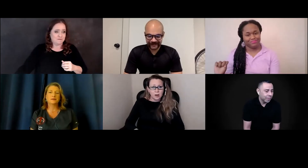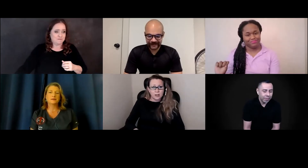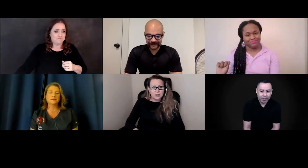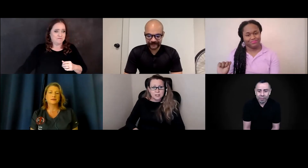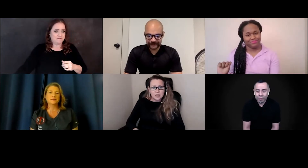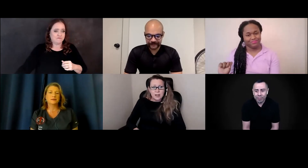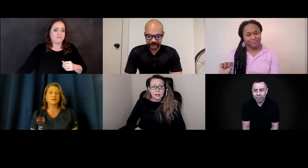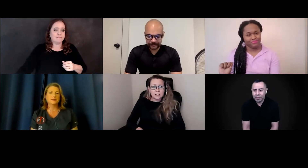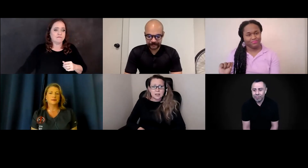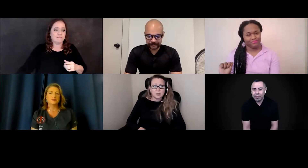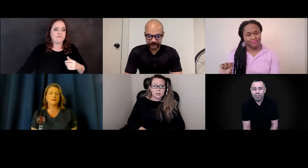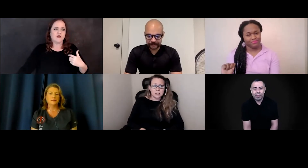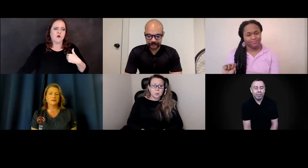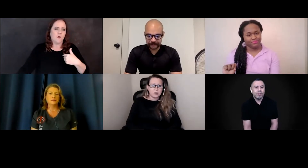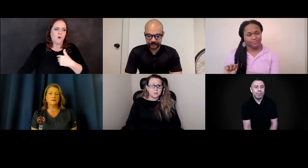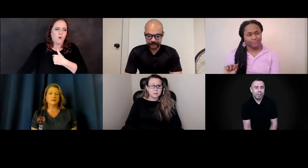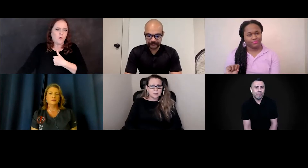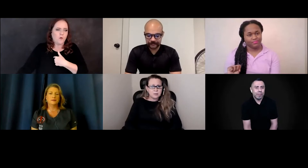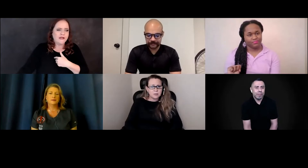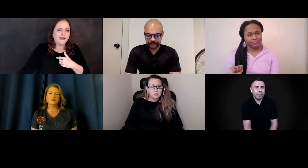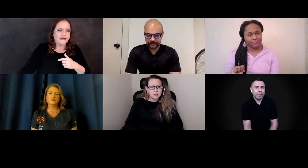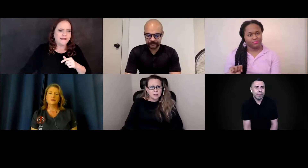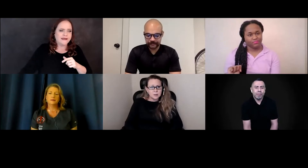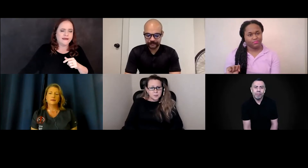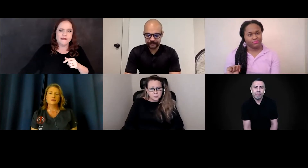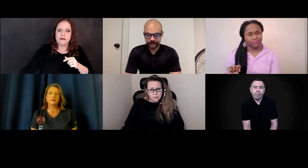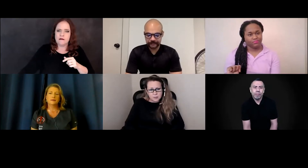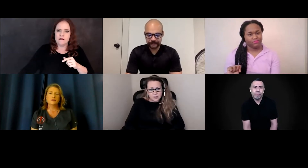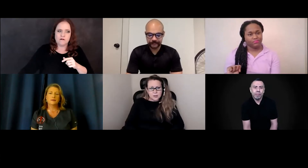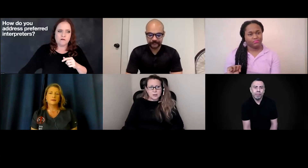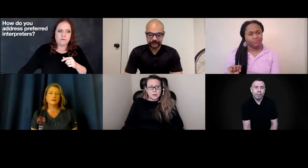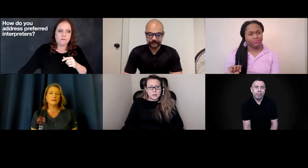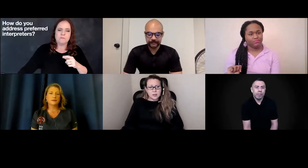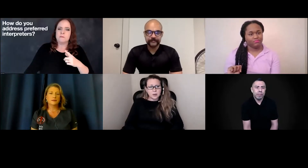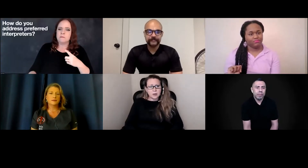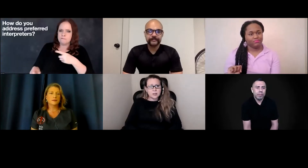And let's take a look at this one.